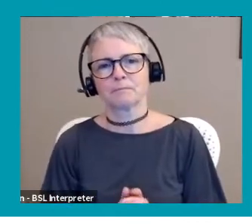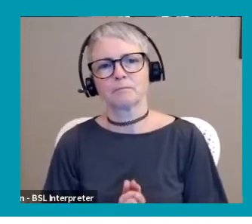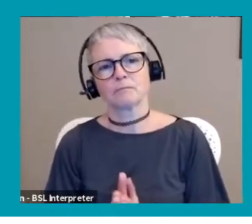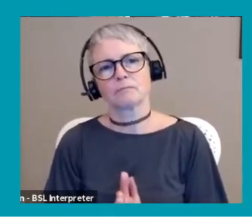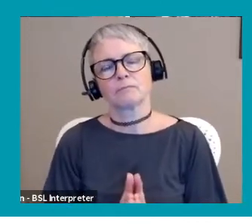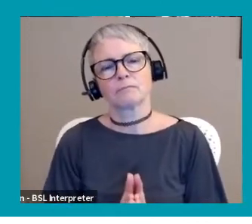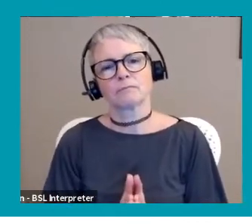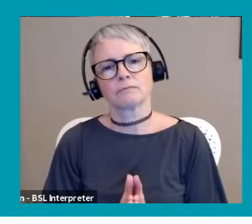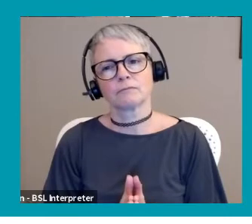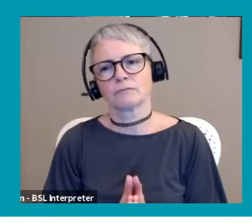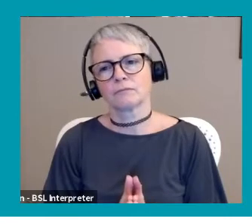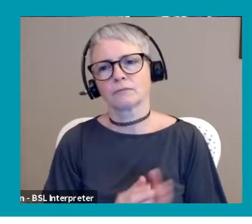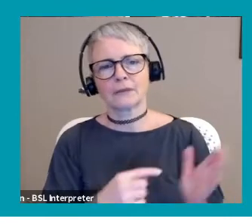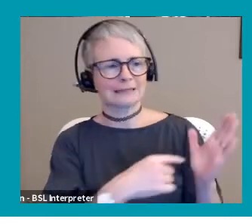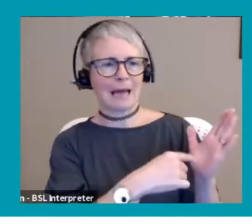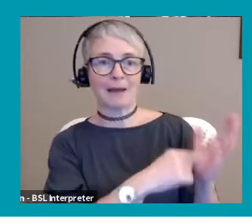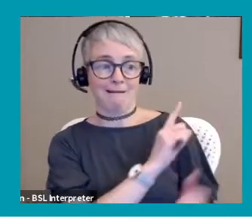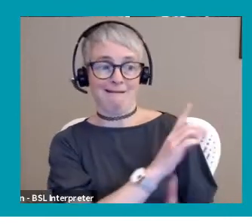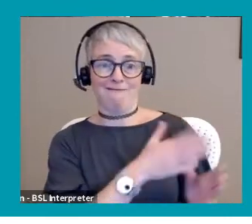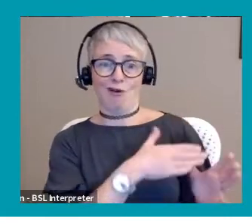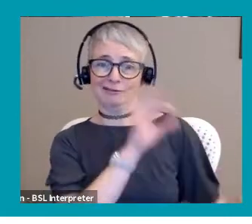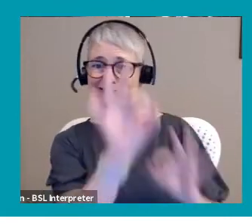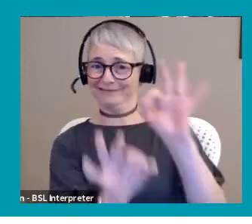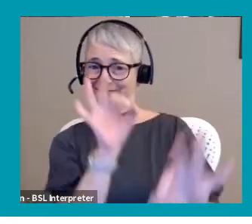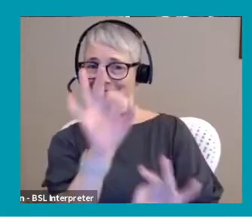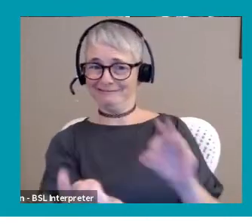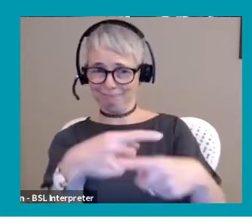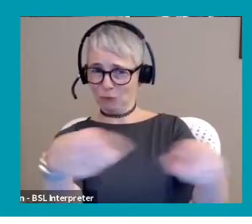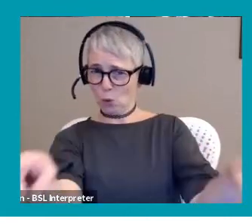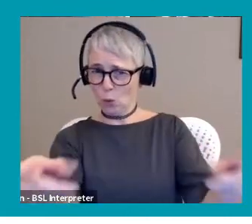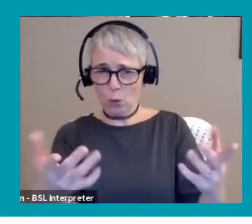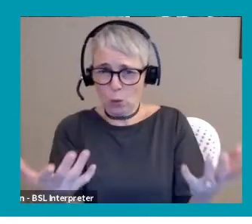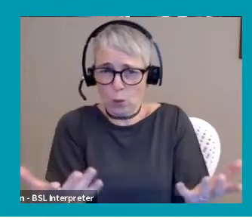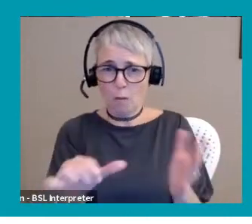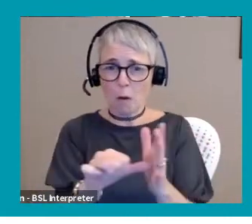We're going start with a poll and ask you what difficulties you face when doing job searching.